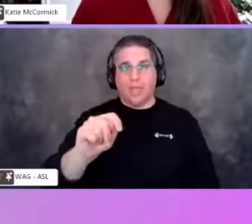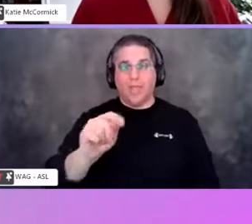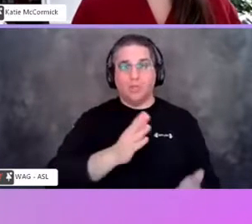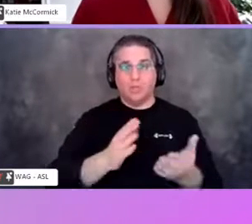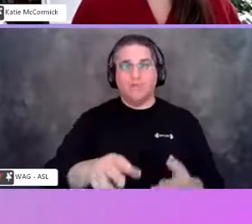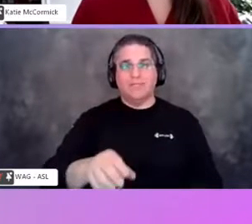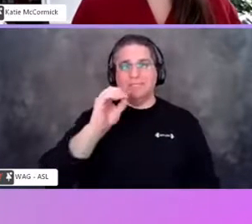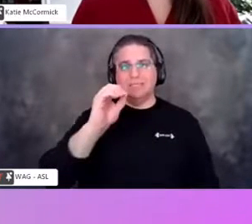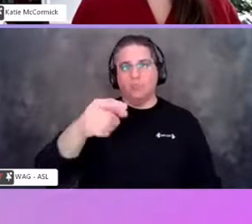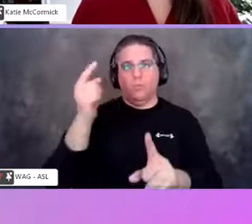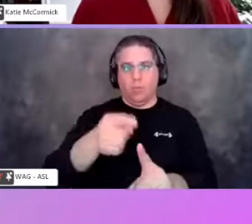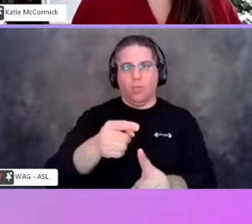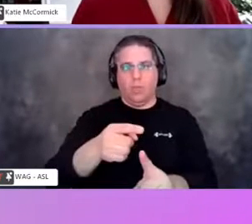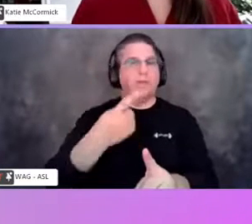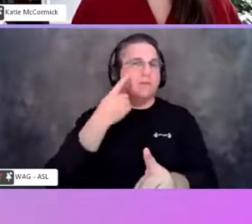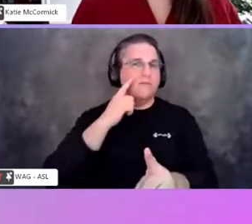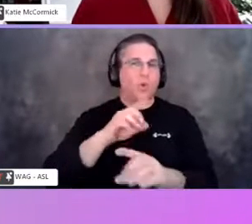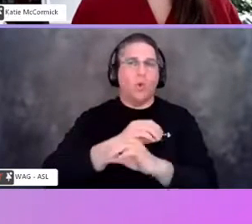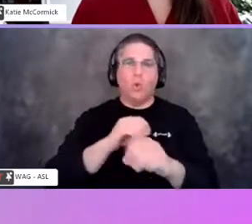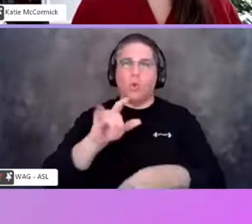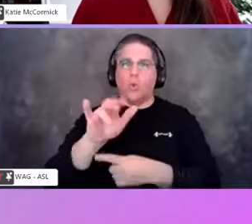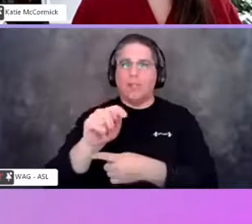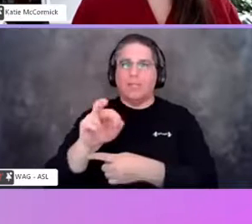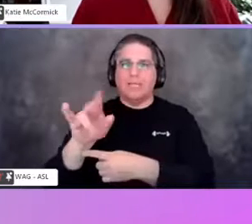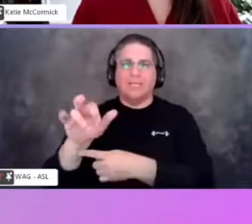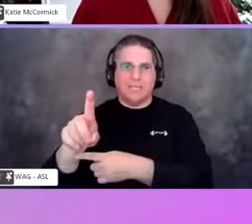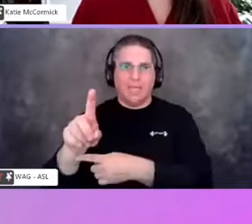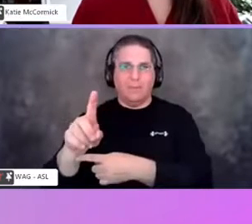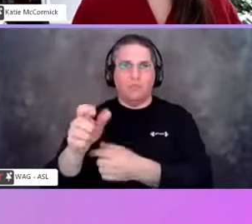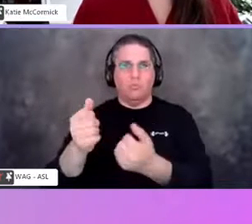has six disables , and then we will give